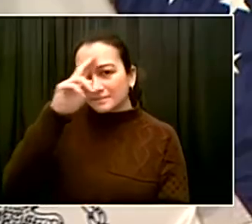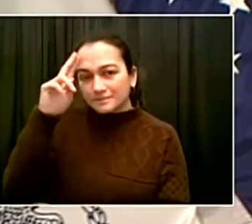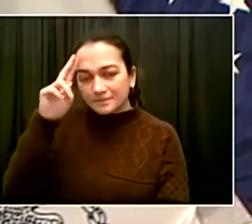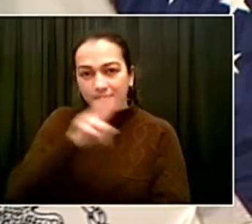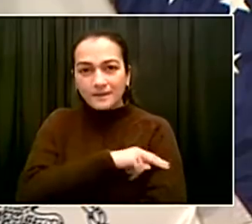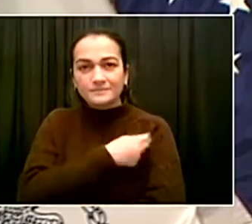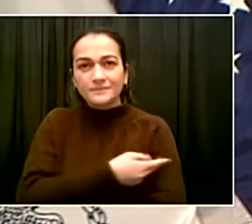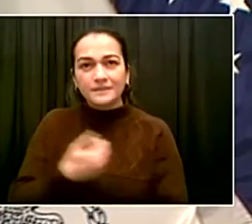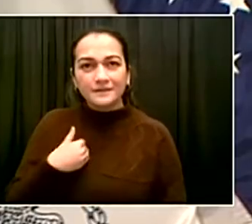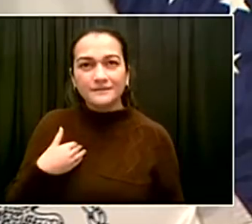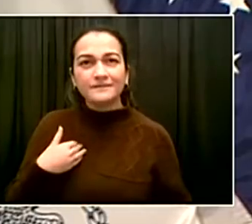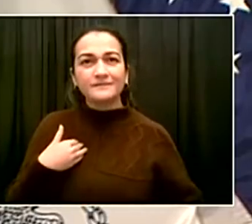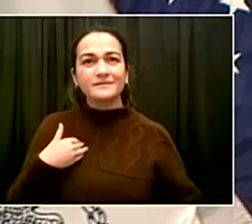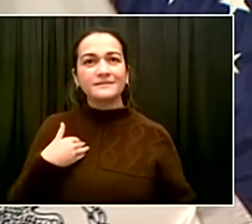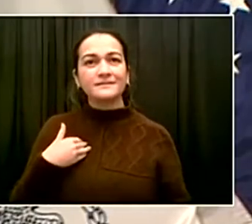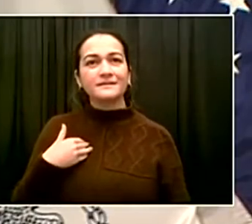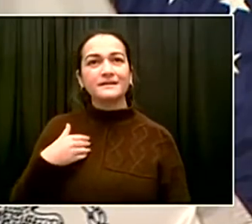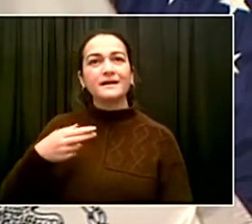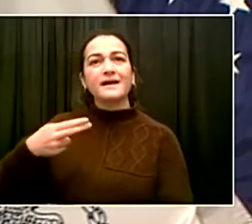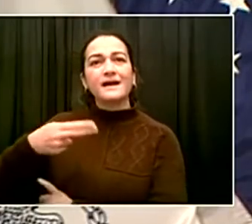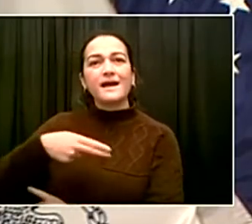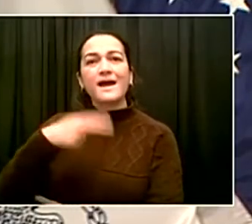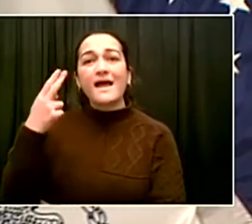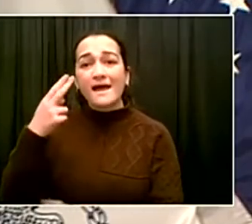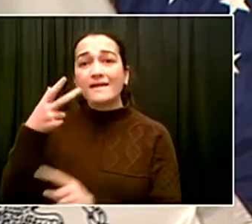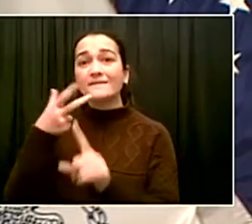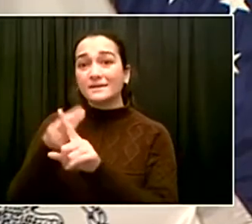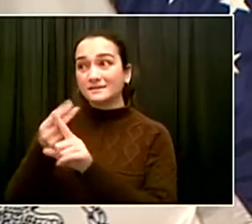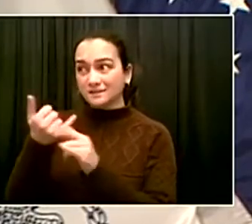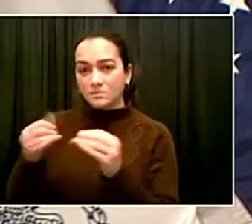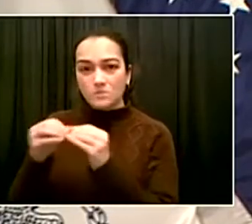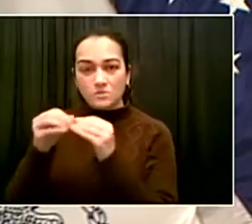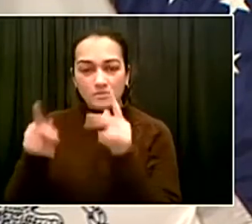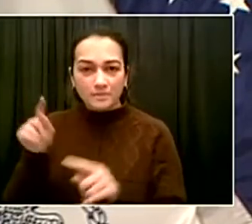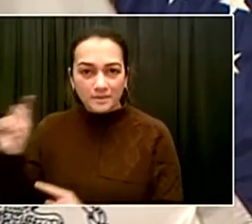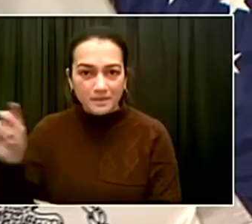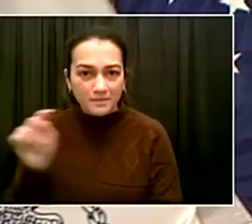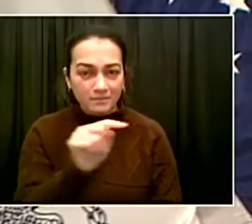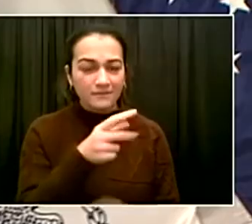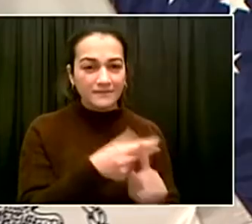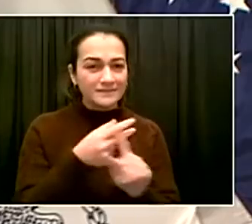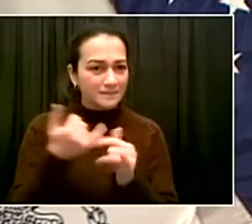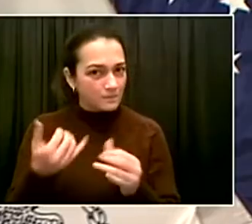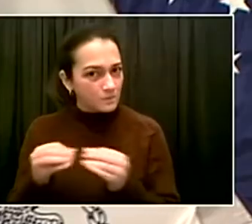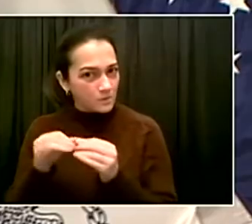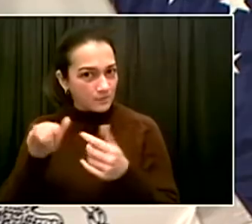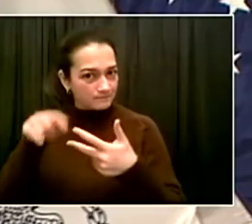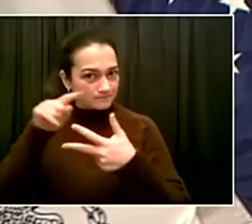WE HAVE EVER HAD. WE HAVE ONE OF THE HIGHEST LEVELS OF VACCINATION ANYWHERE IN THE COUNTRY AND WE HAVE THE ABILITY TO GET A LOT MORE